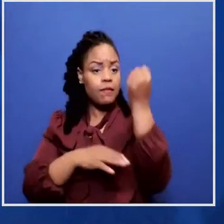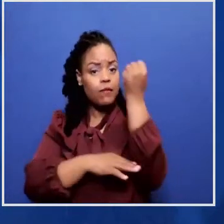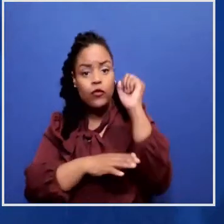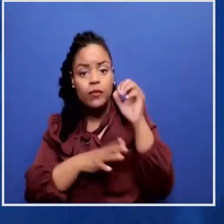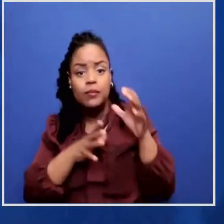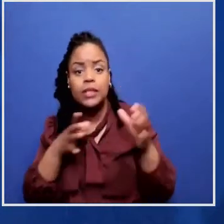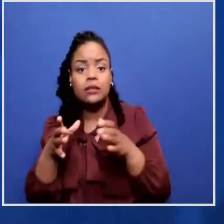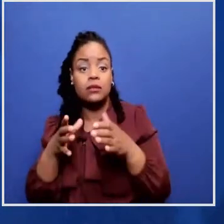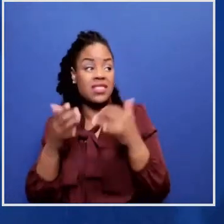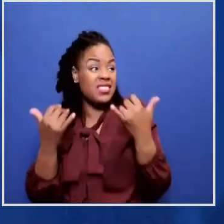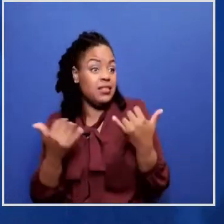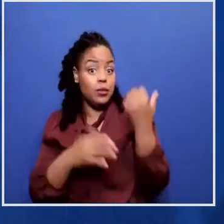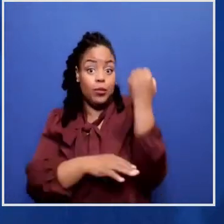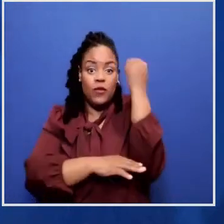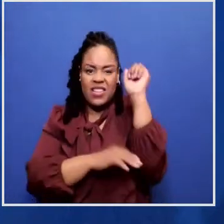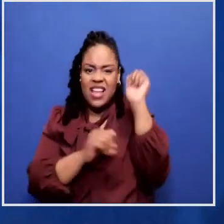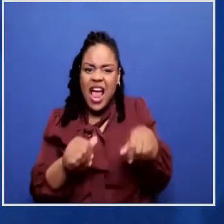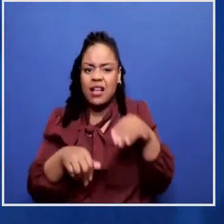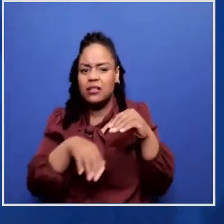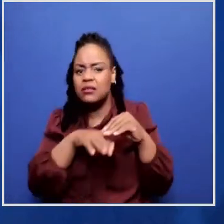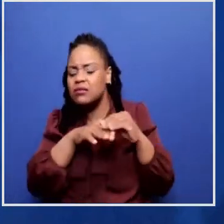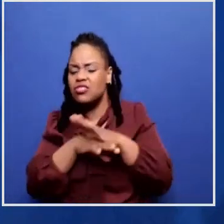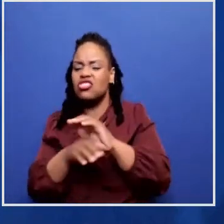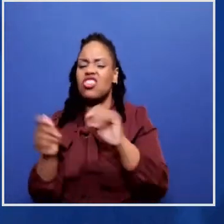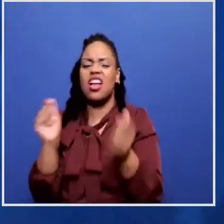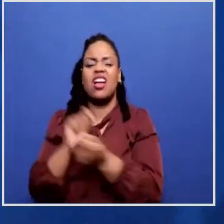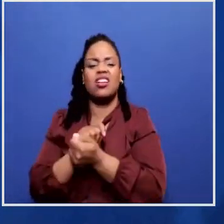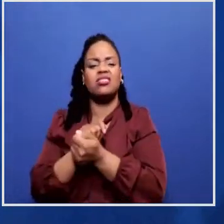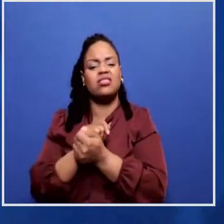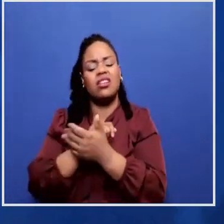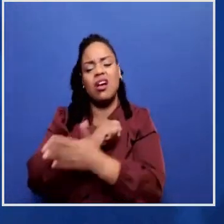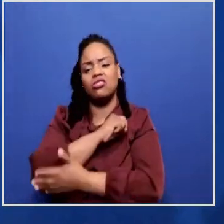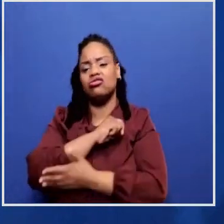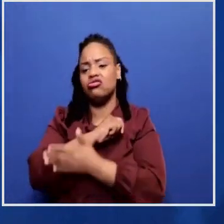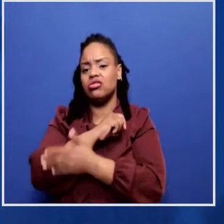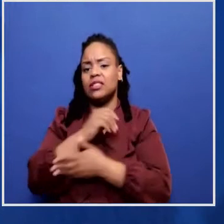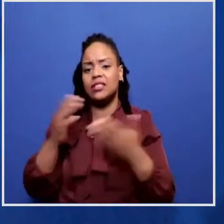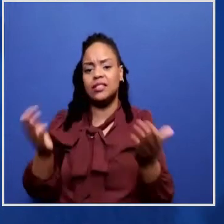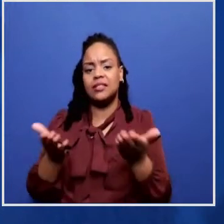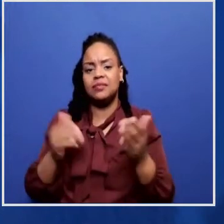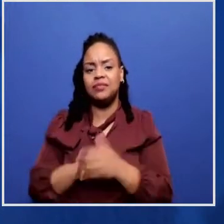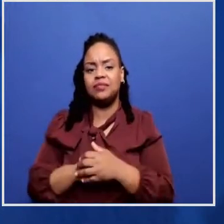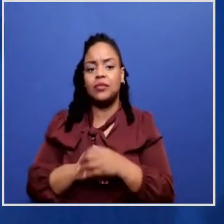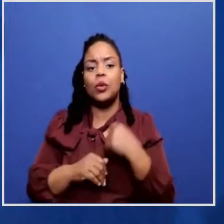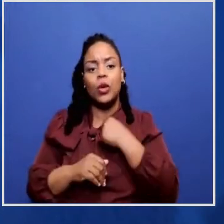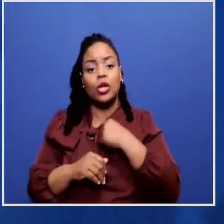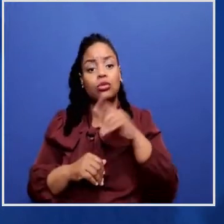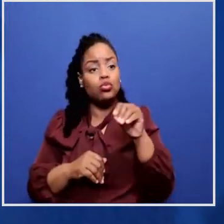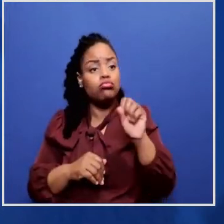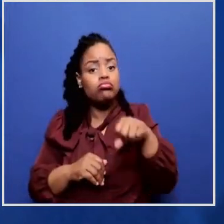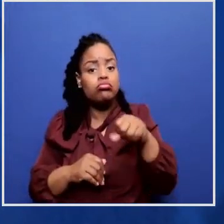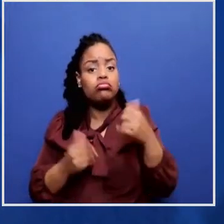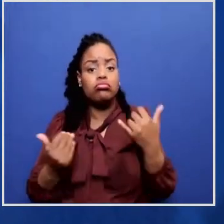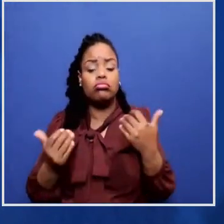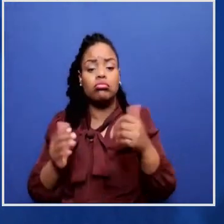COUNTRY. BESIDES TODAY'S NATIONAL,